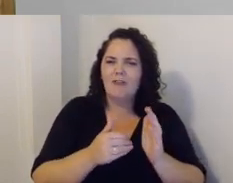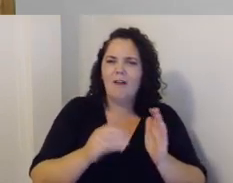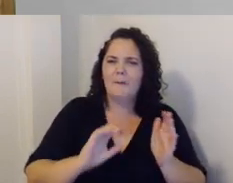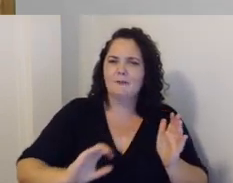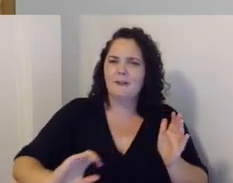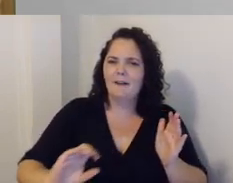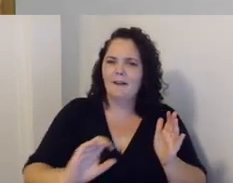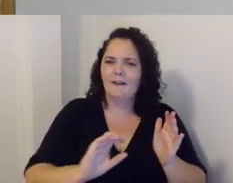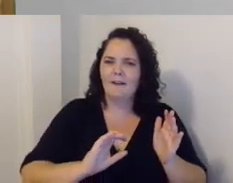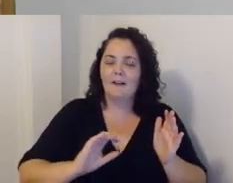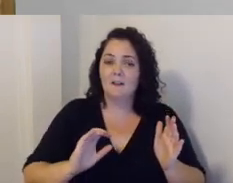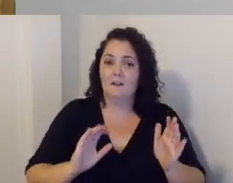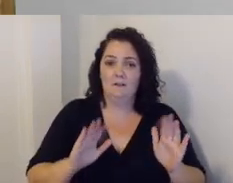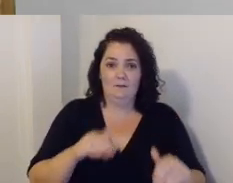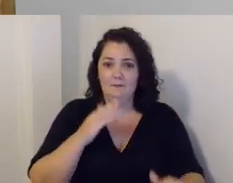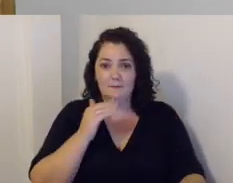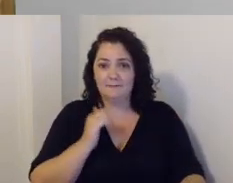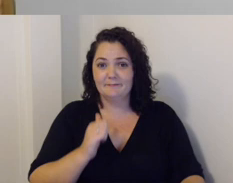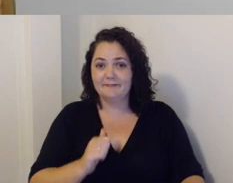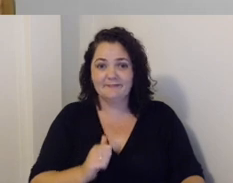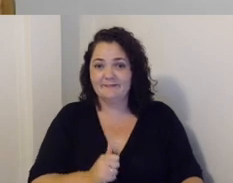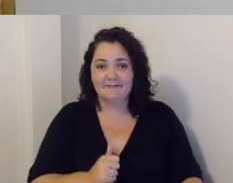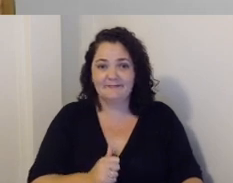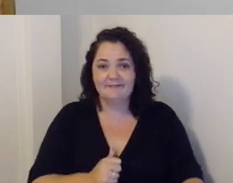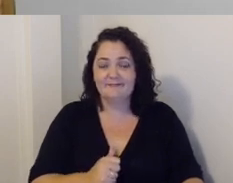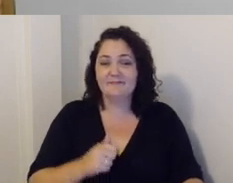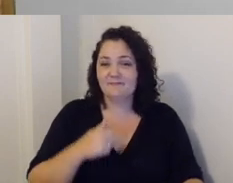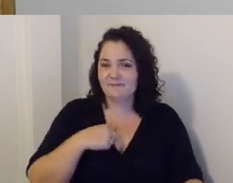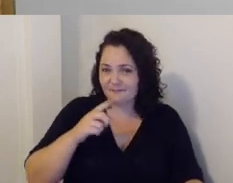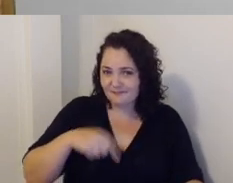floating on top, I'm just going to leave that on top of my drawing because as I start to draw